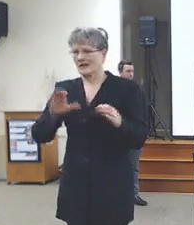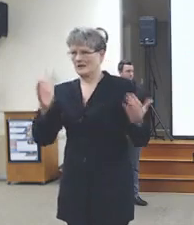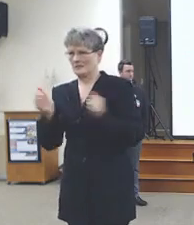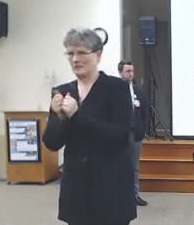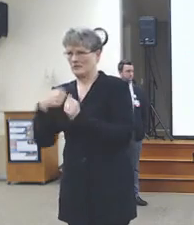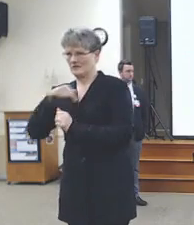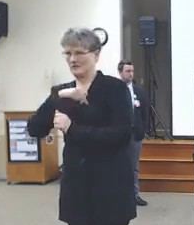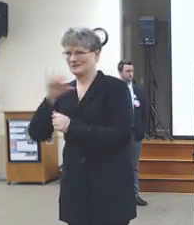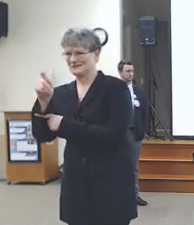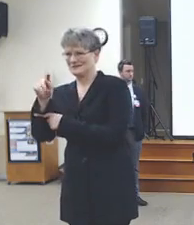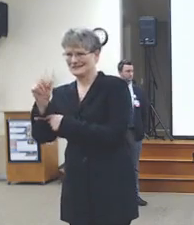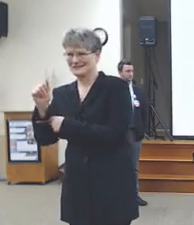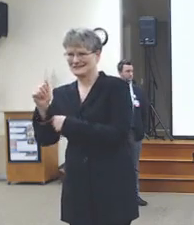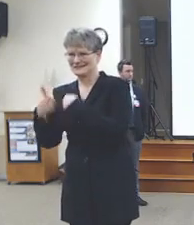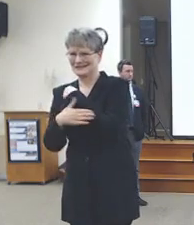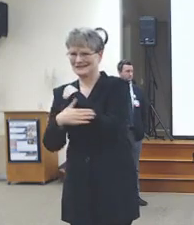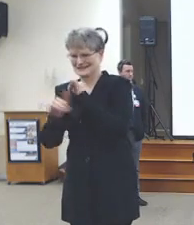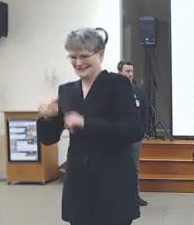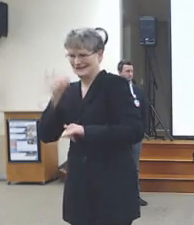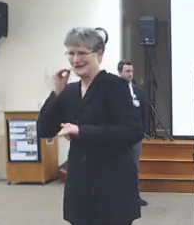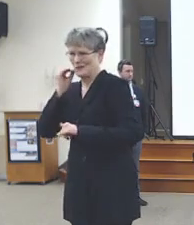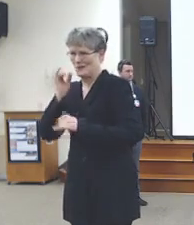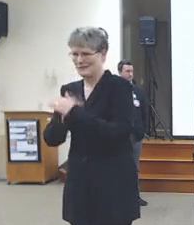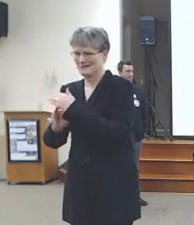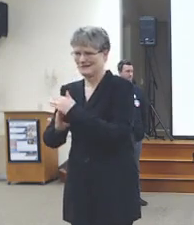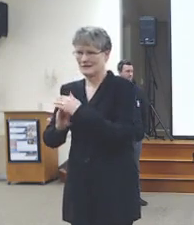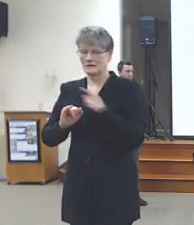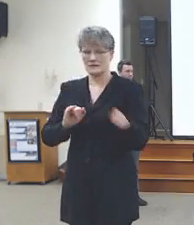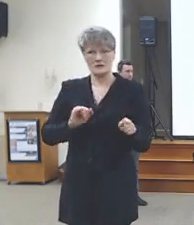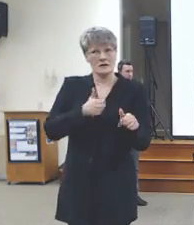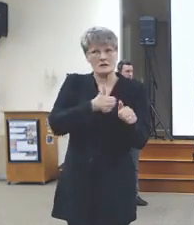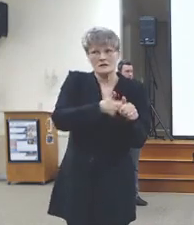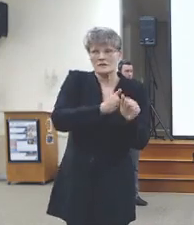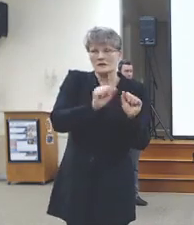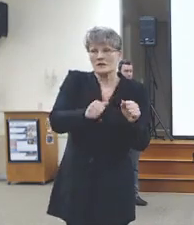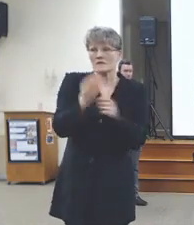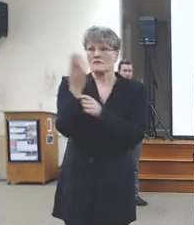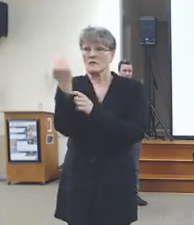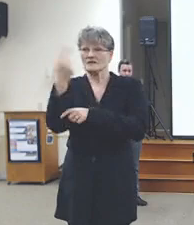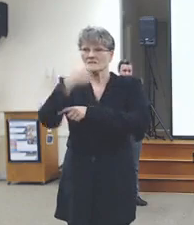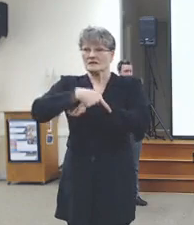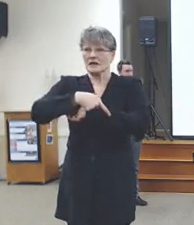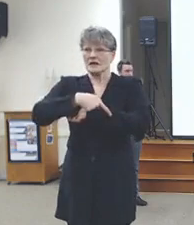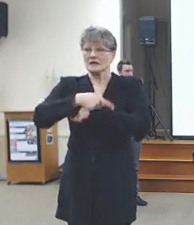can self quarantine for 14-days that would be recommended. These questions, by